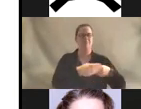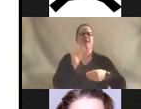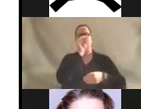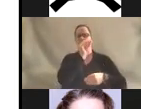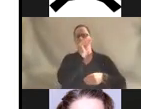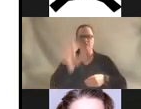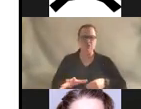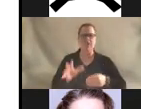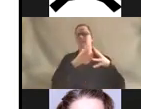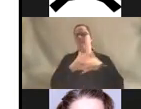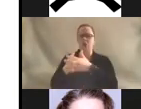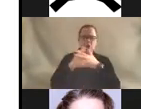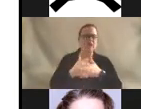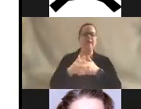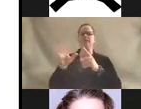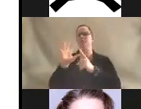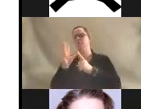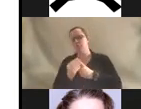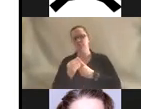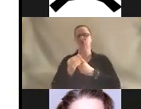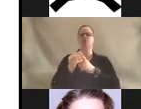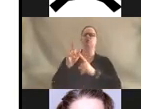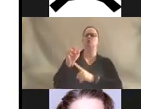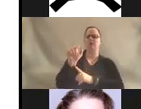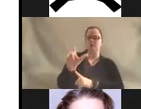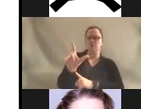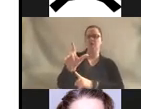and racial identity and a special affinity